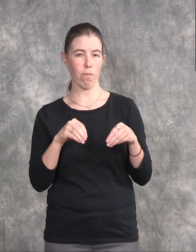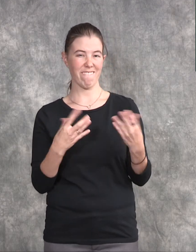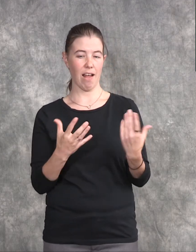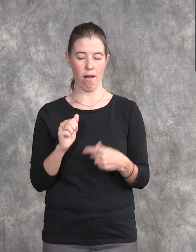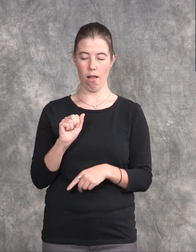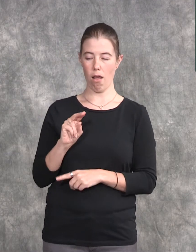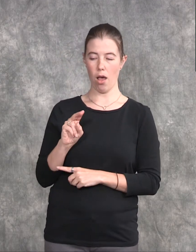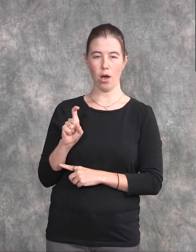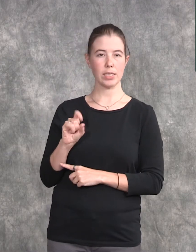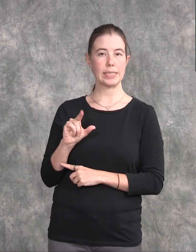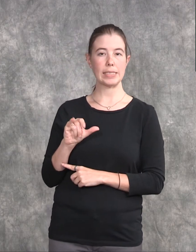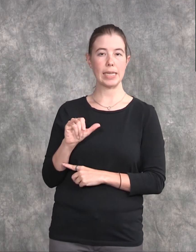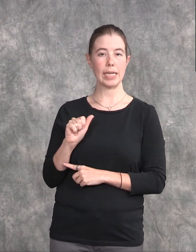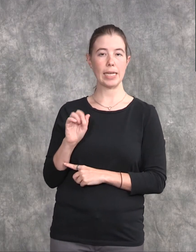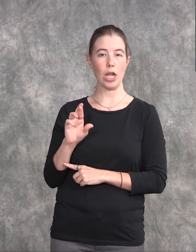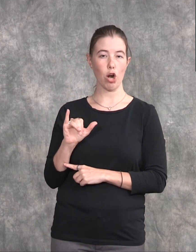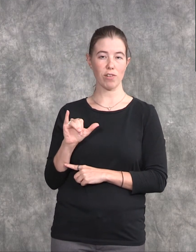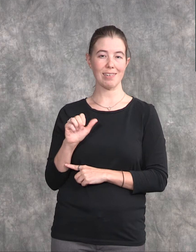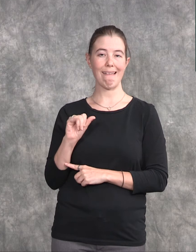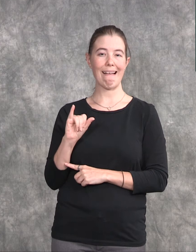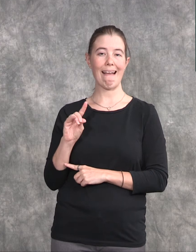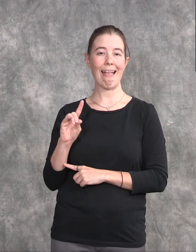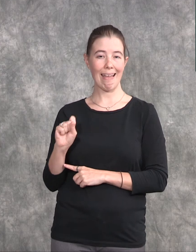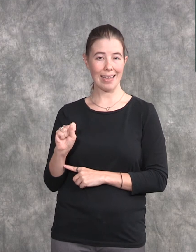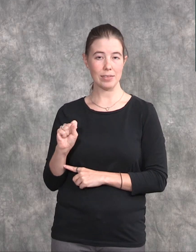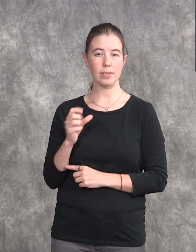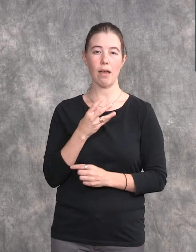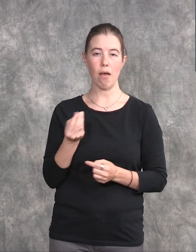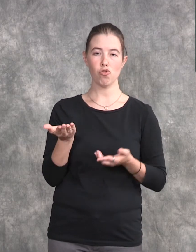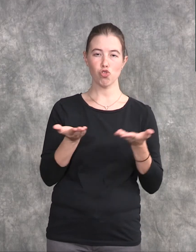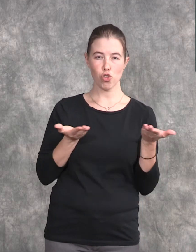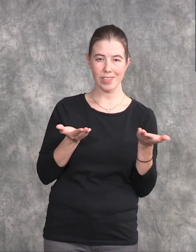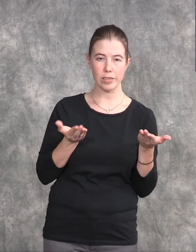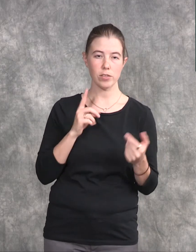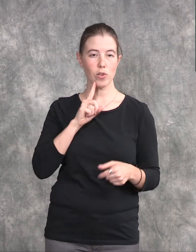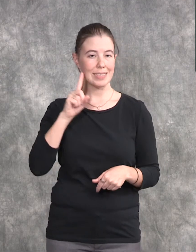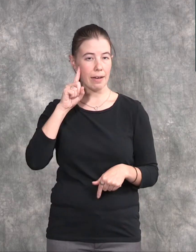are required to provide auxiliary aids and services